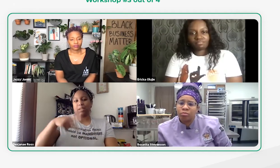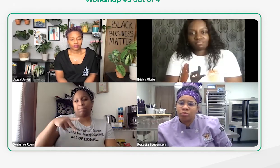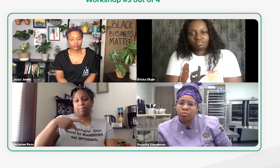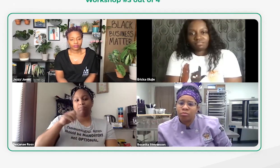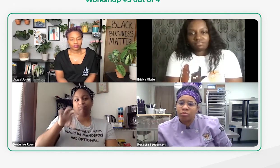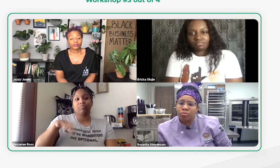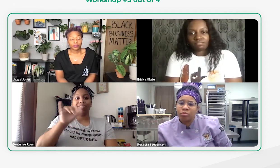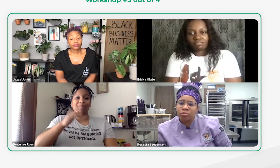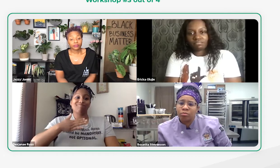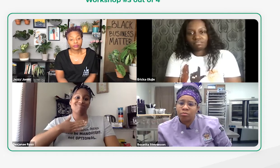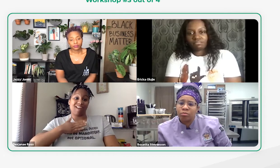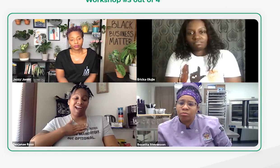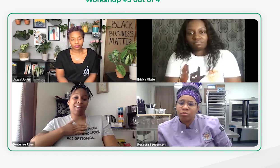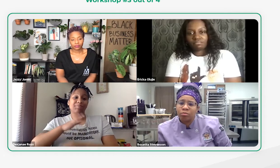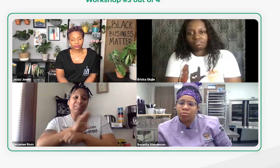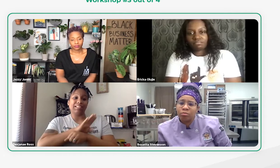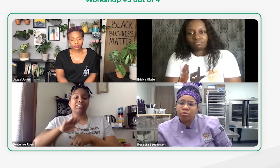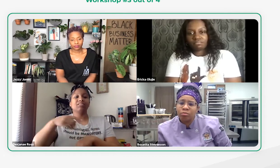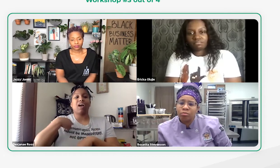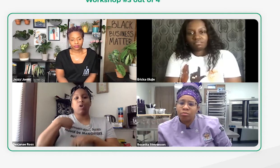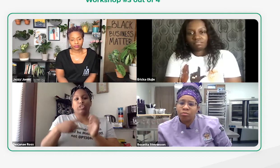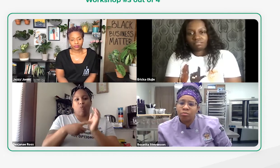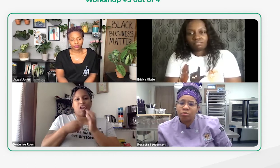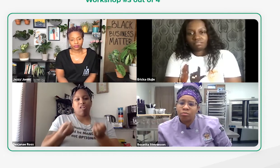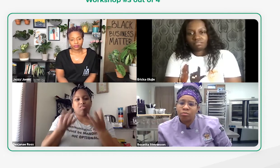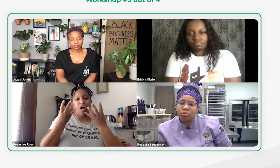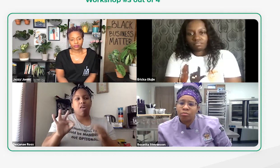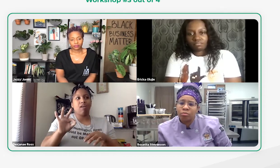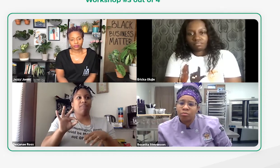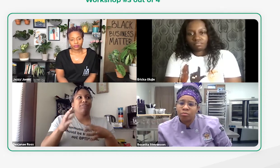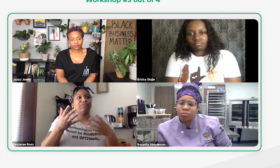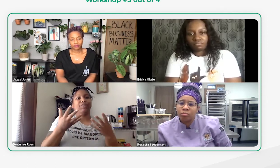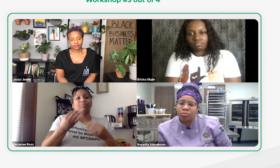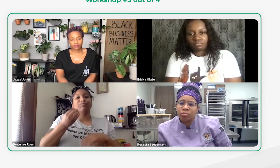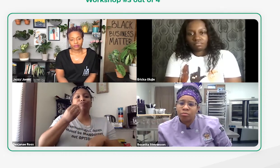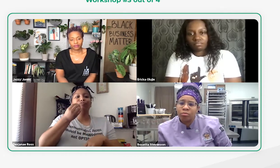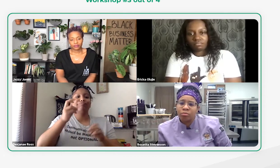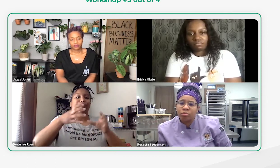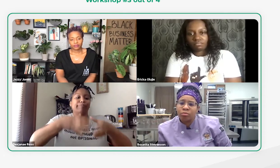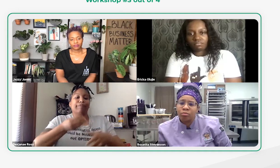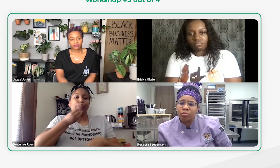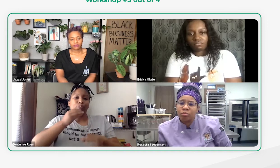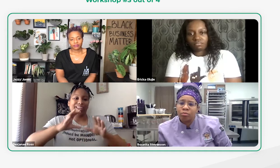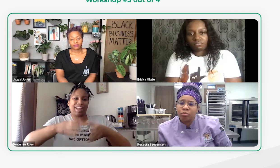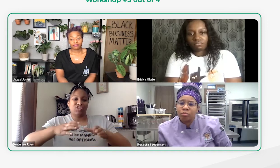I think with the resources I had I received tips. My business requires a lot of